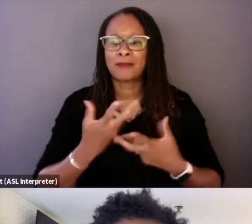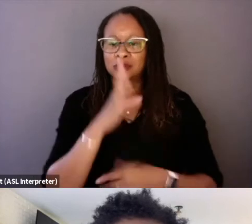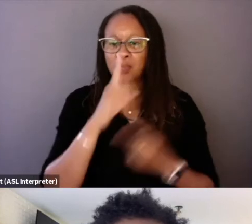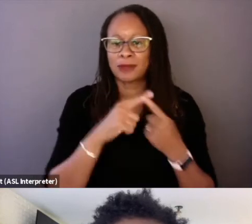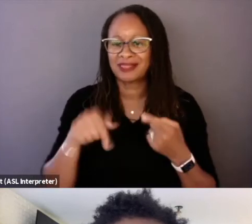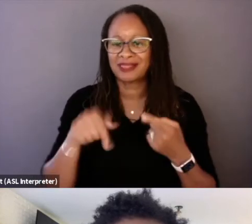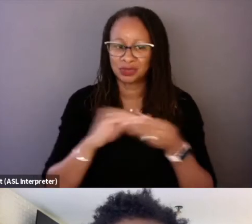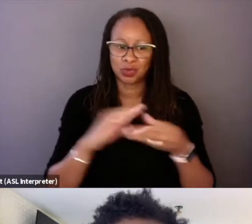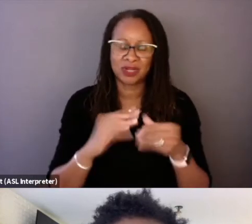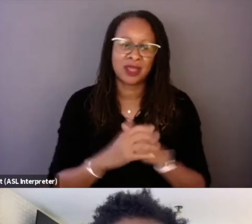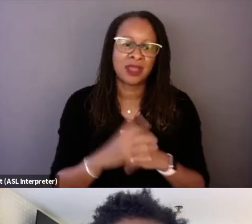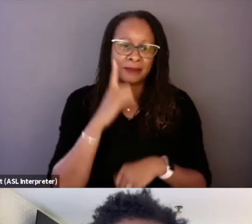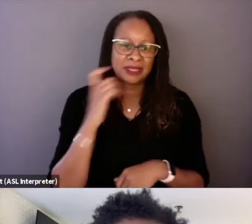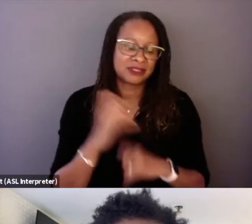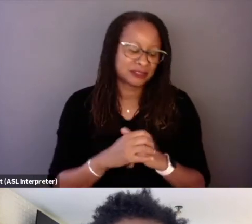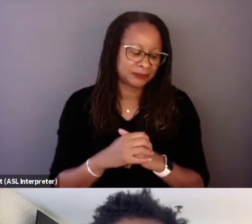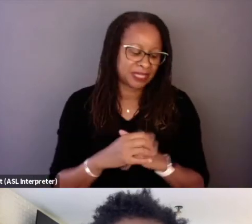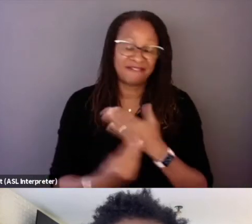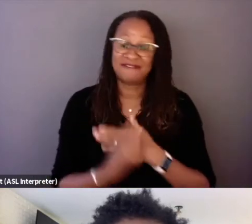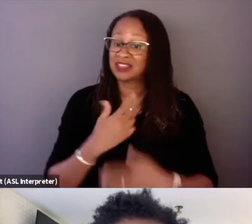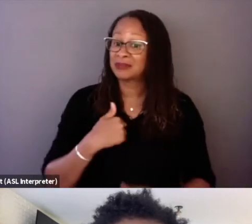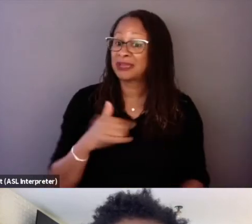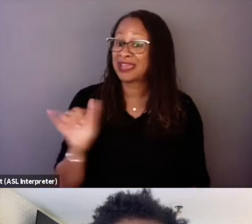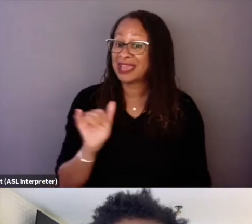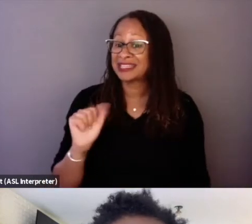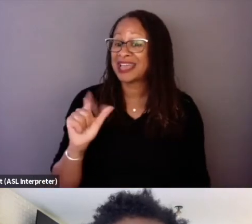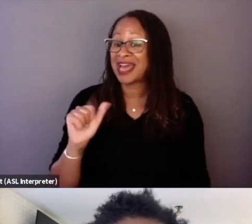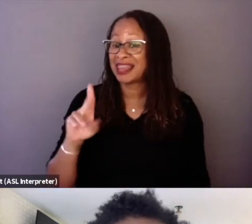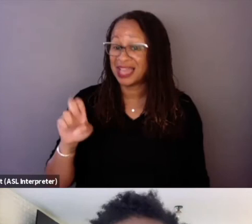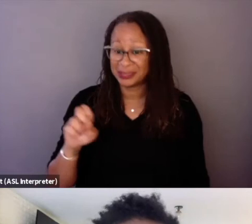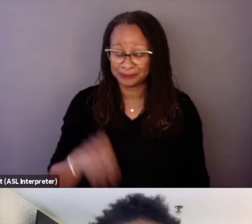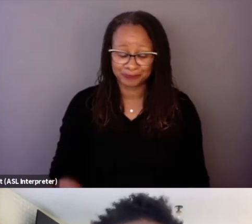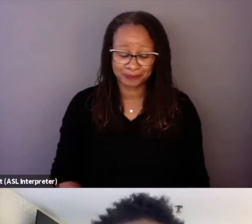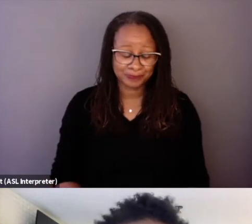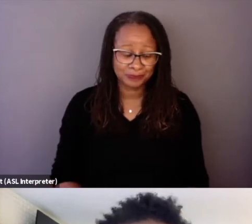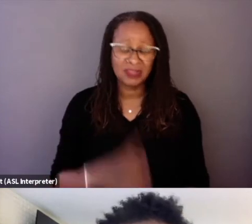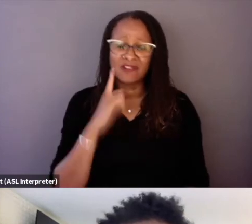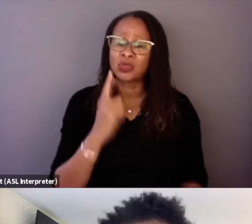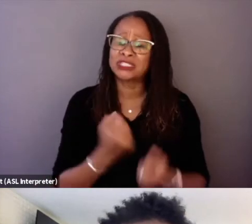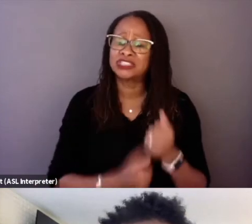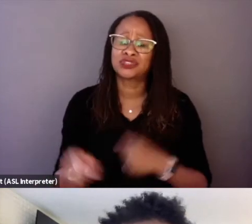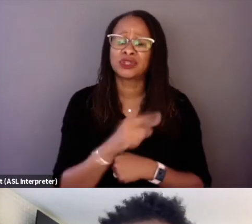because it still, you know, affects me as an ally, you know, for each of you, what was the one thing that you were